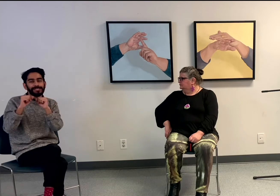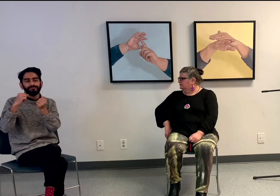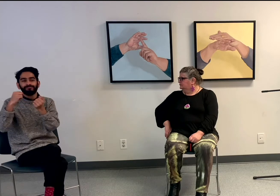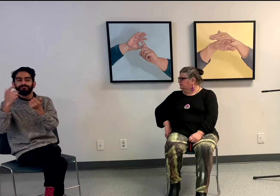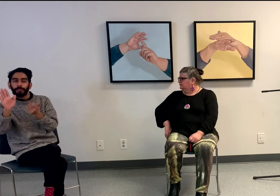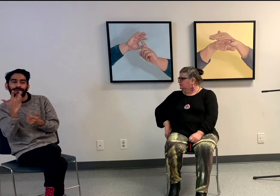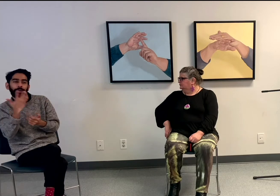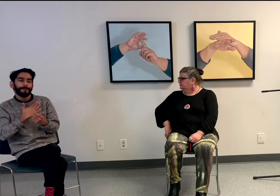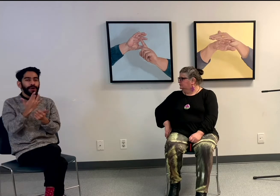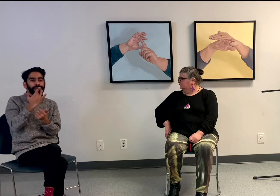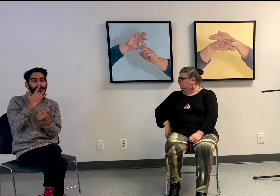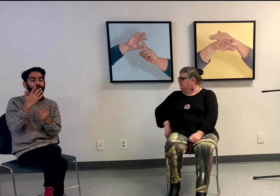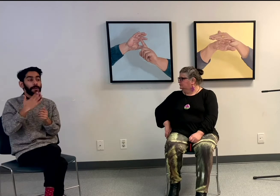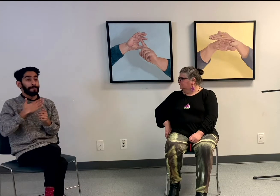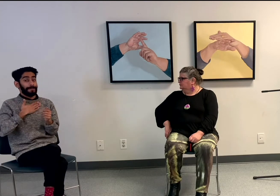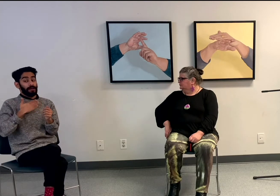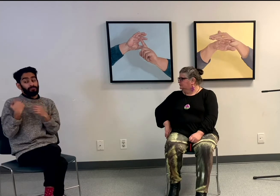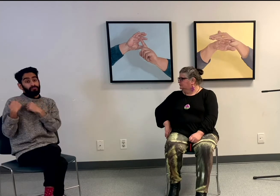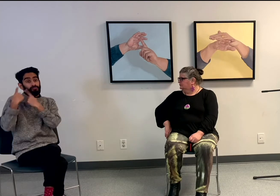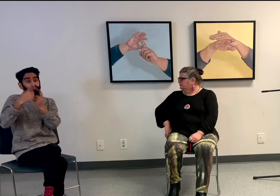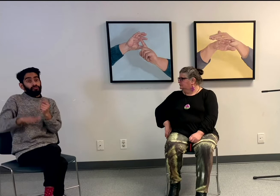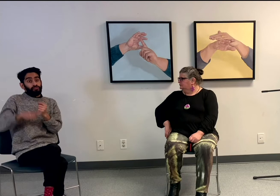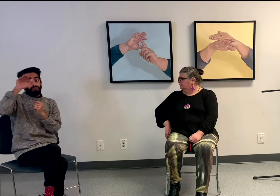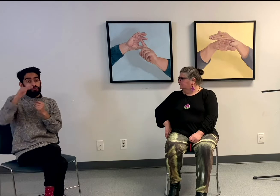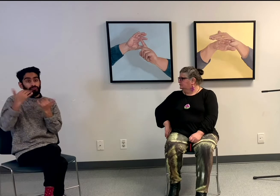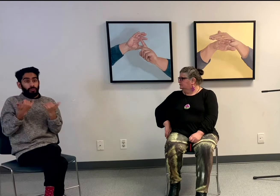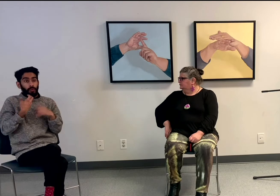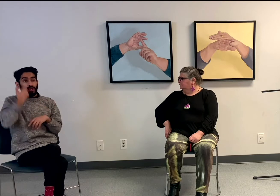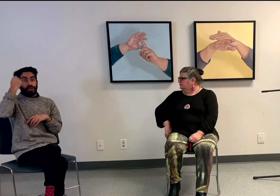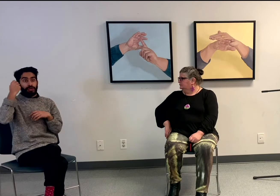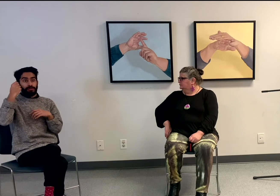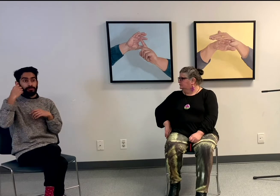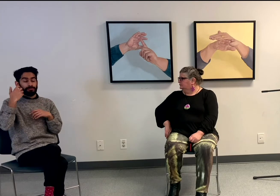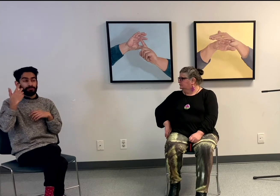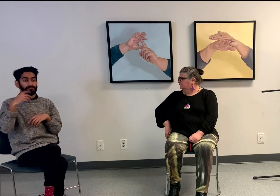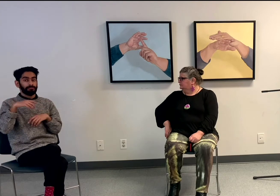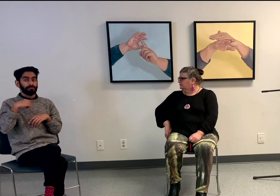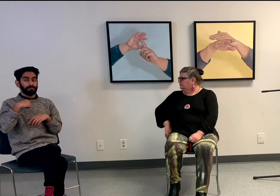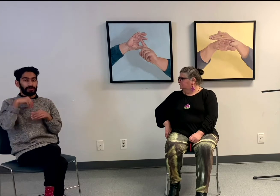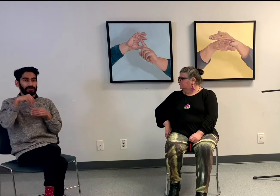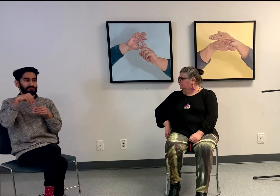have to find a way to navigate that together, matching their preferences and my preferences now that I'm older.